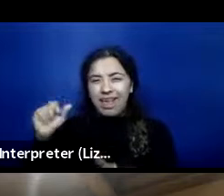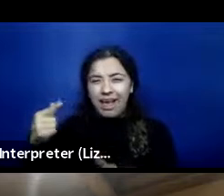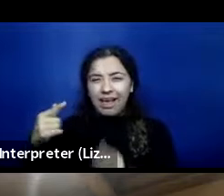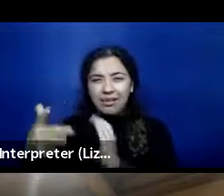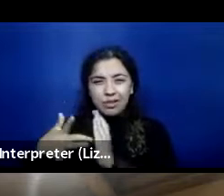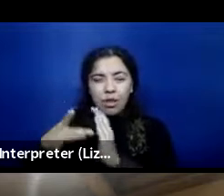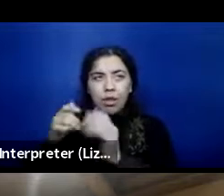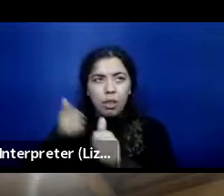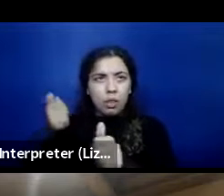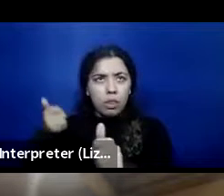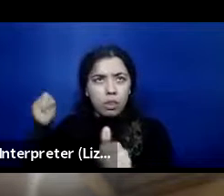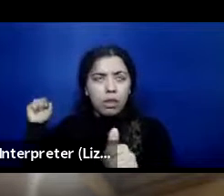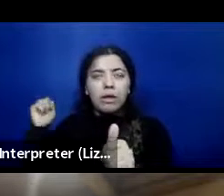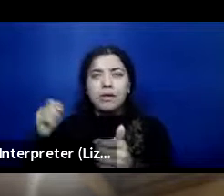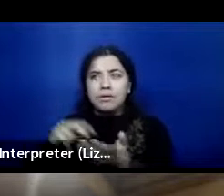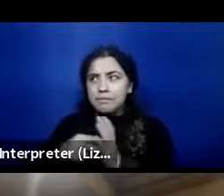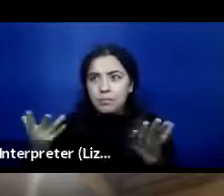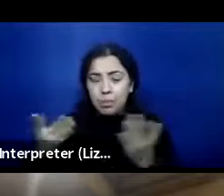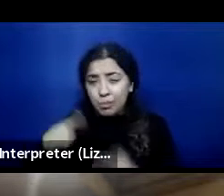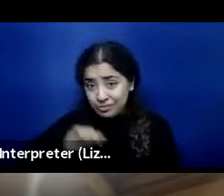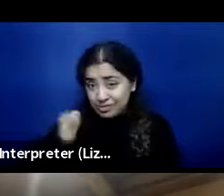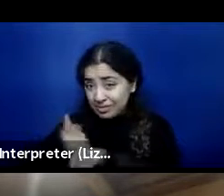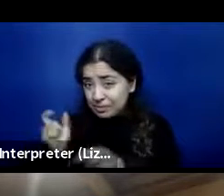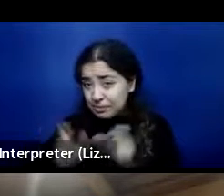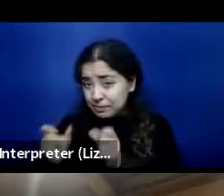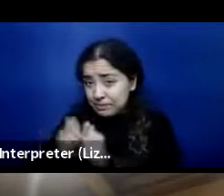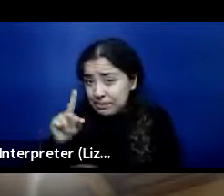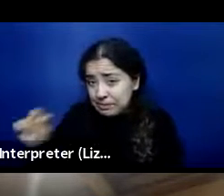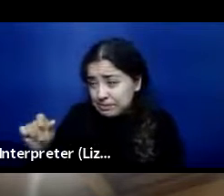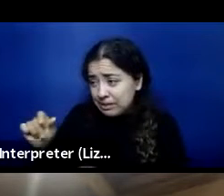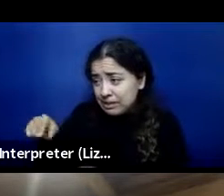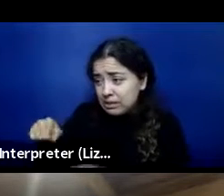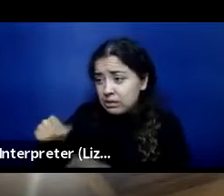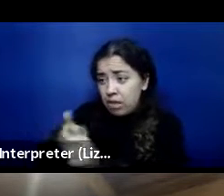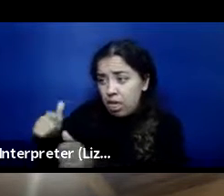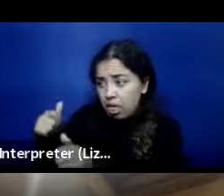in the same mainstream tools and processes that all of their peers are learning.